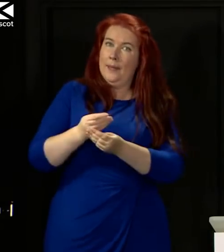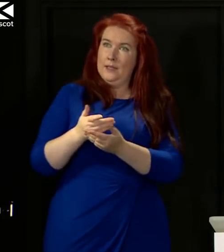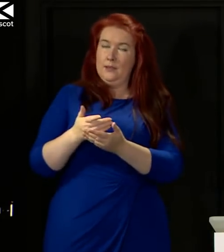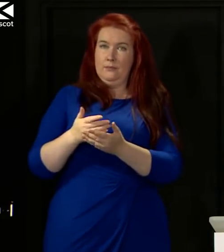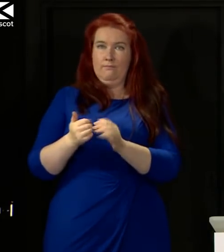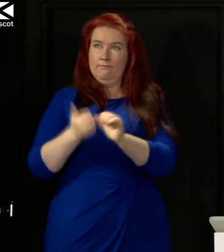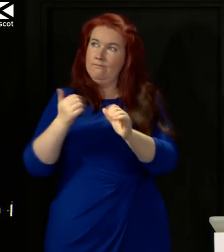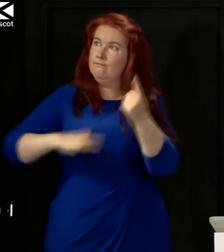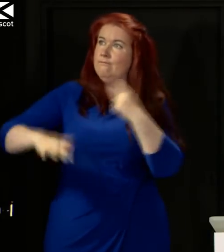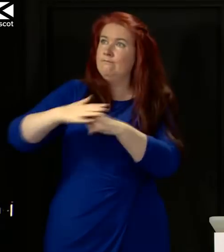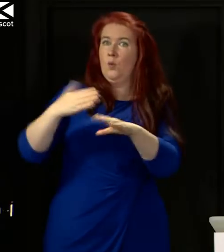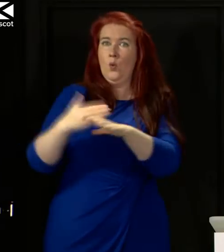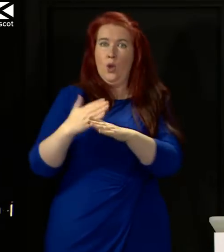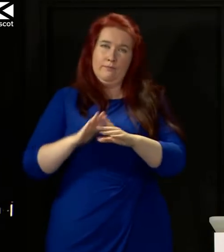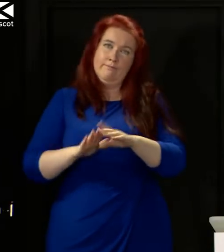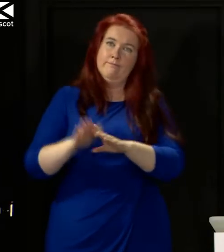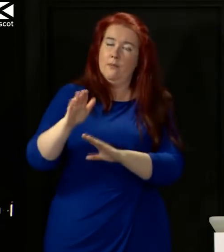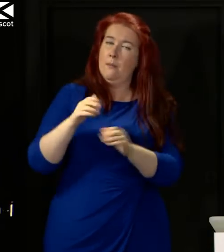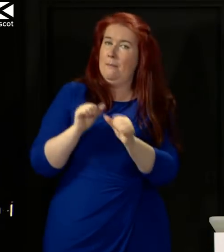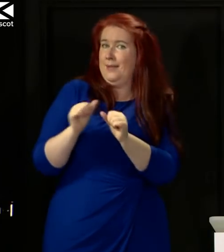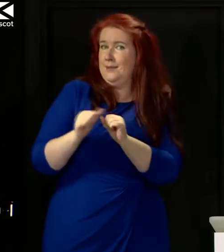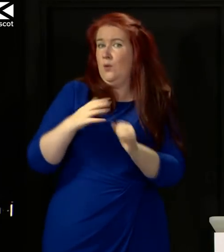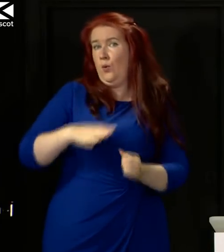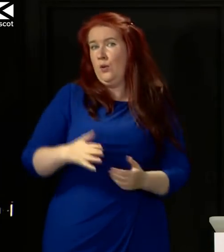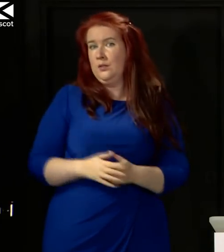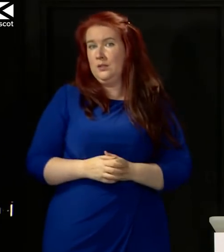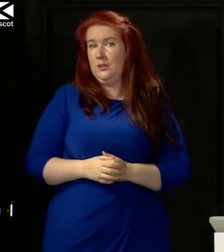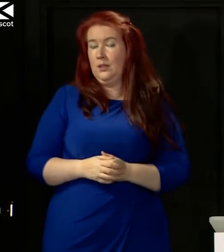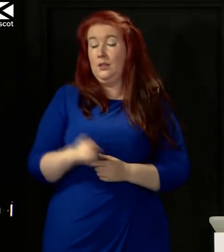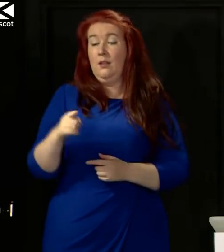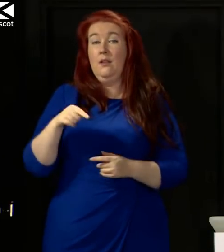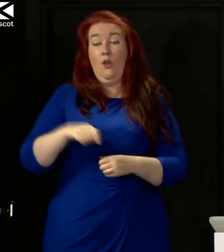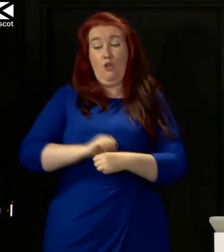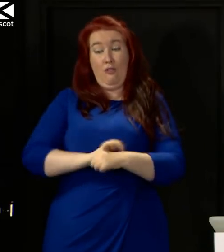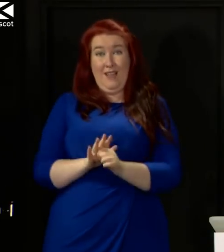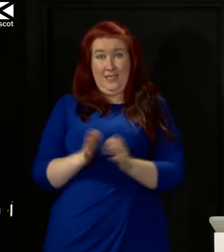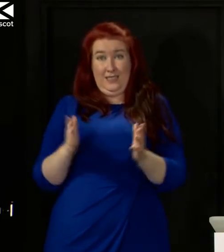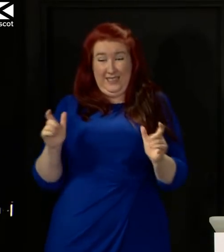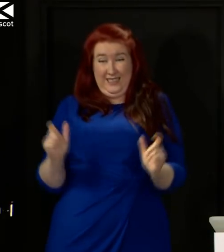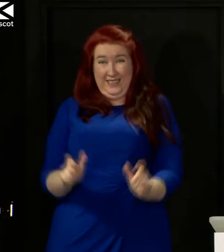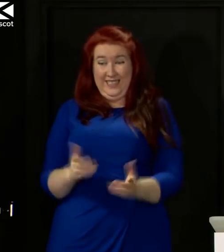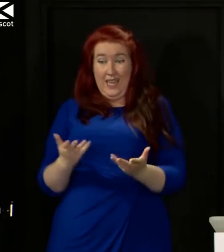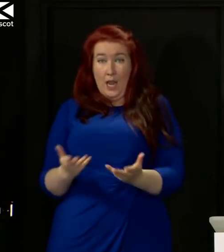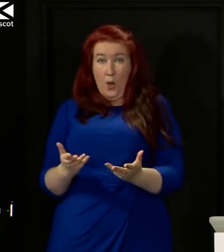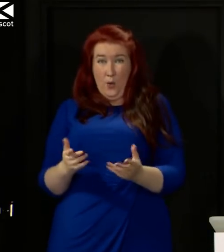And the key point is this - the more we can suppress this virus now, the more normality